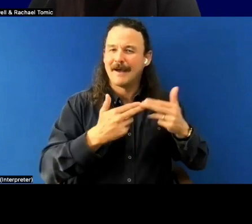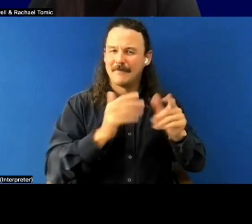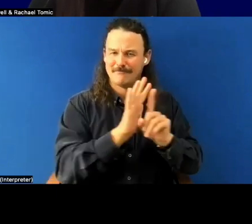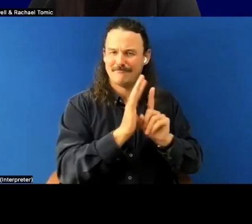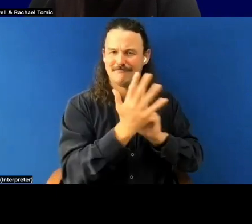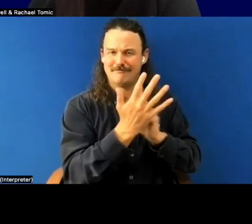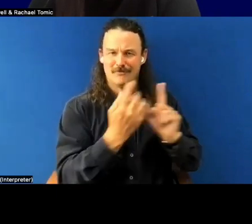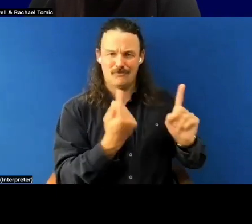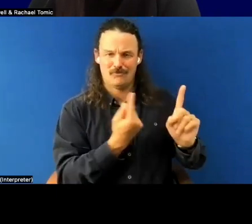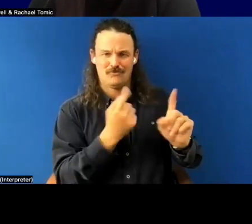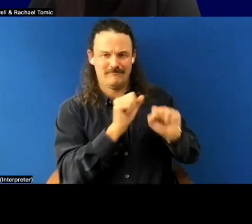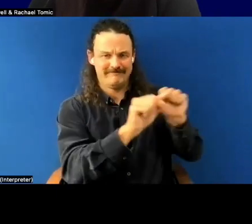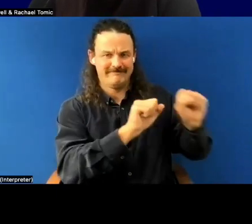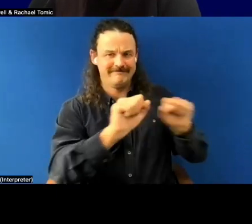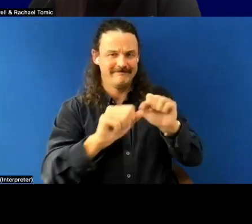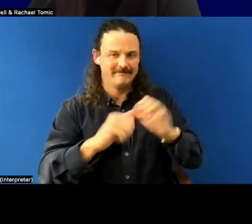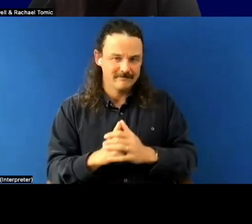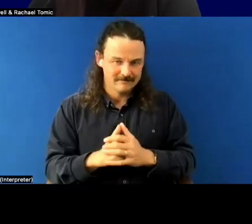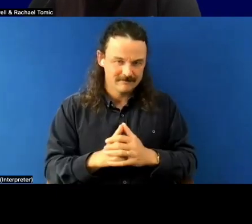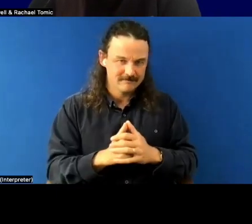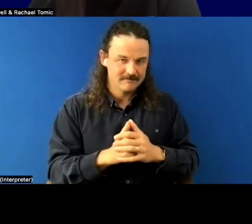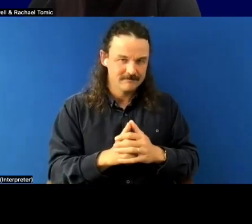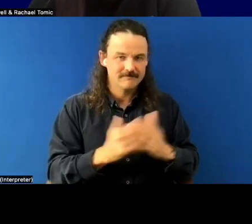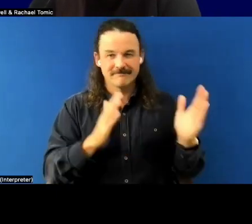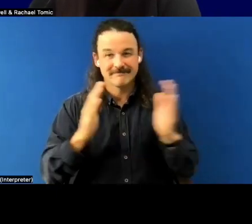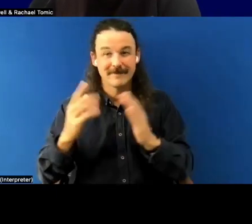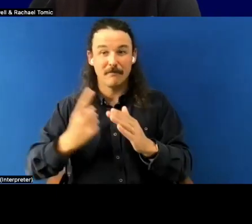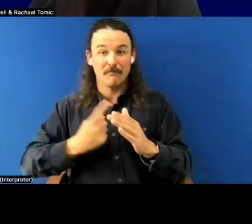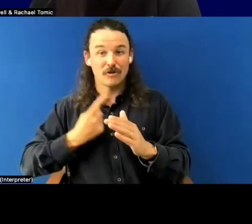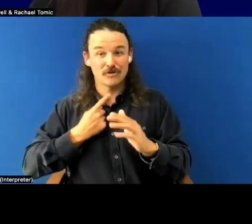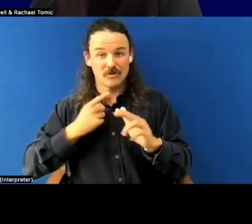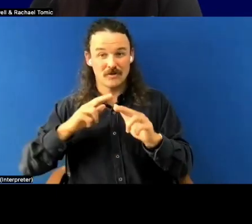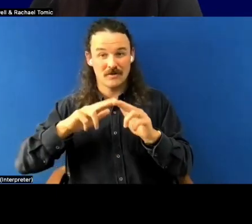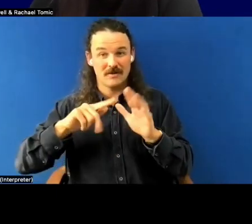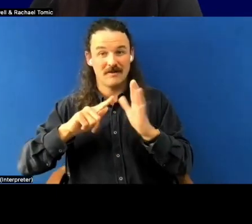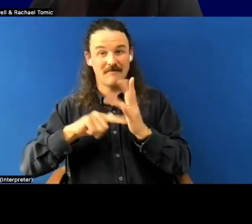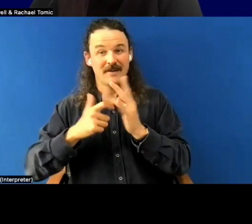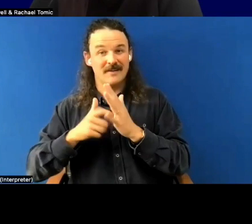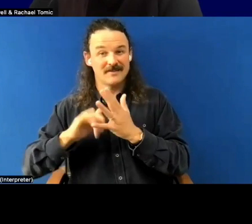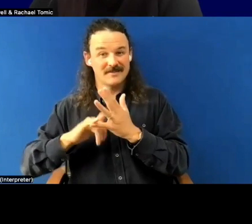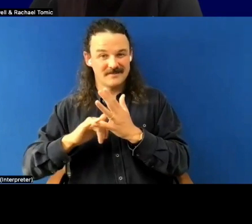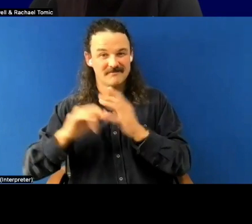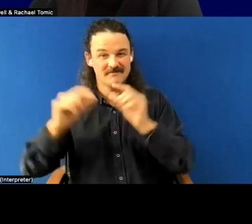"Personal factors" or "fun" and there's a little girl in a wheelchair dressed up as a fairy,